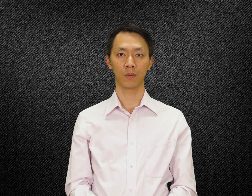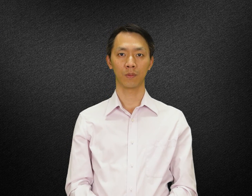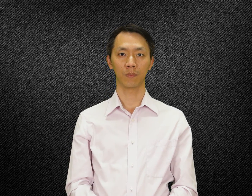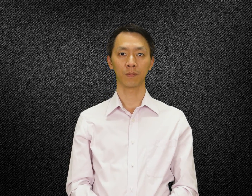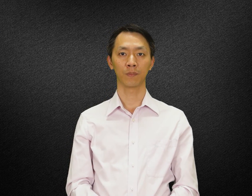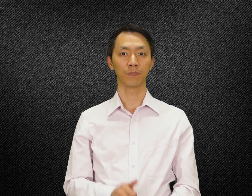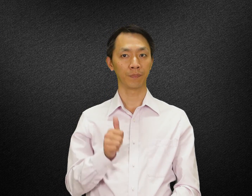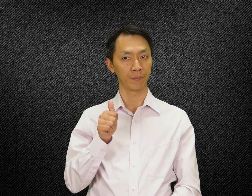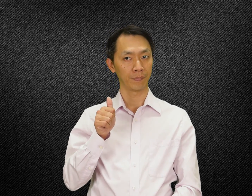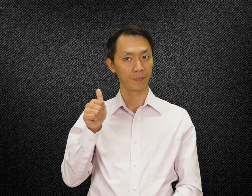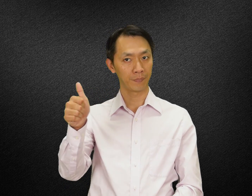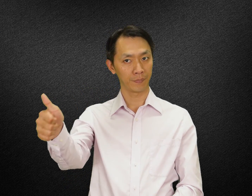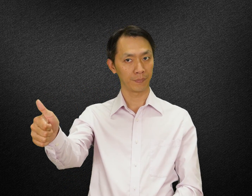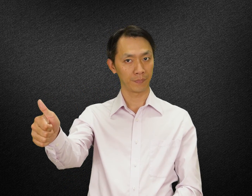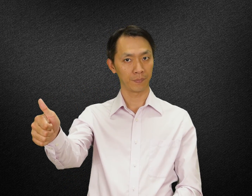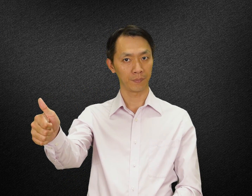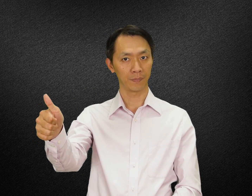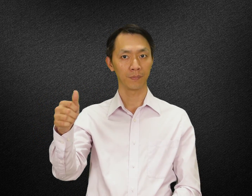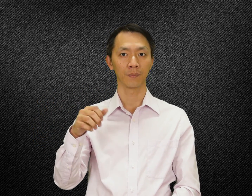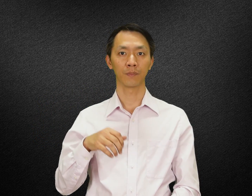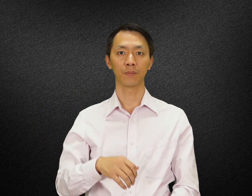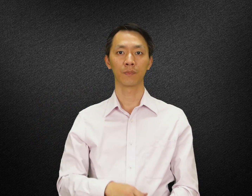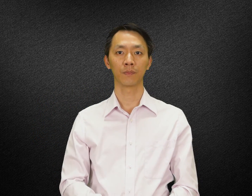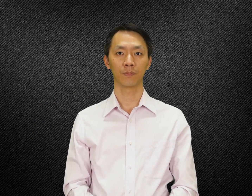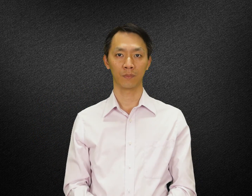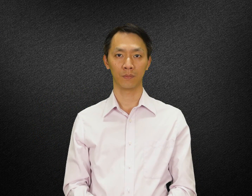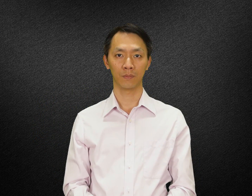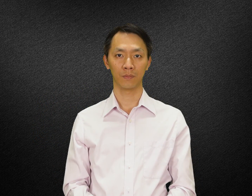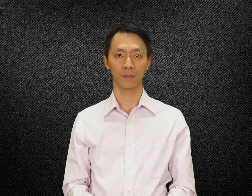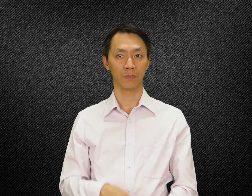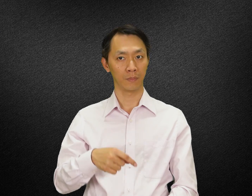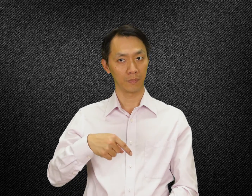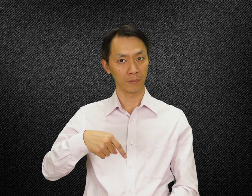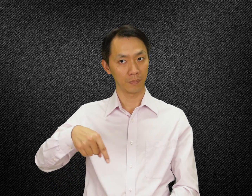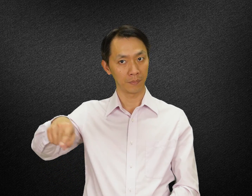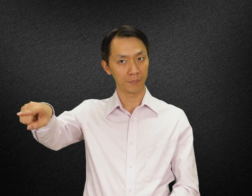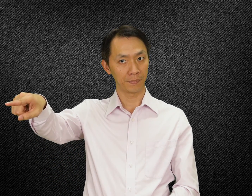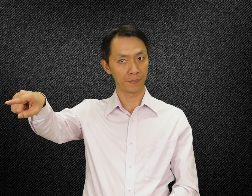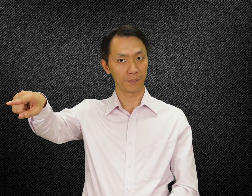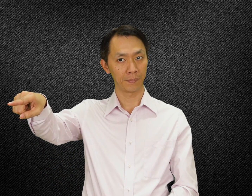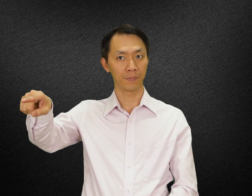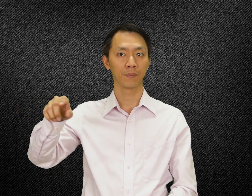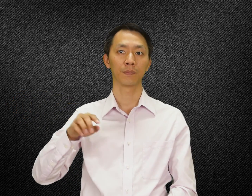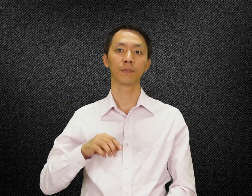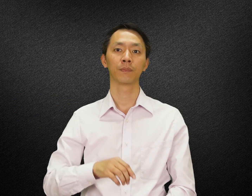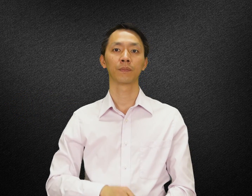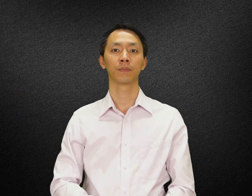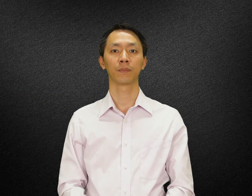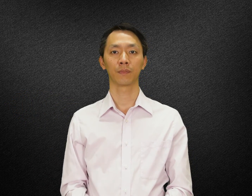go to